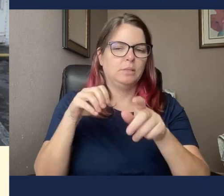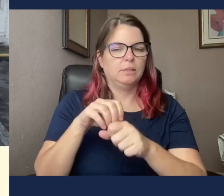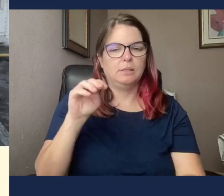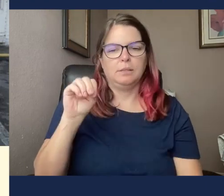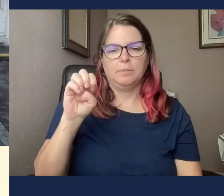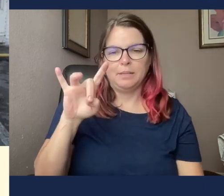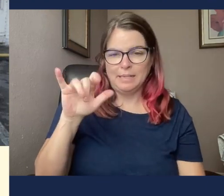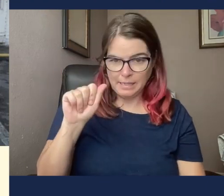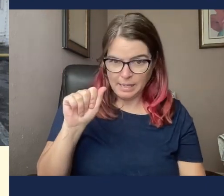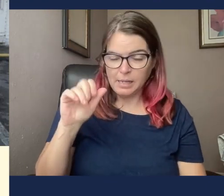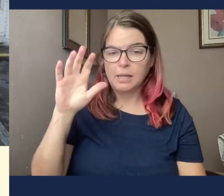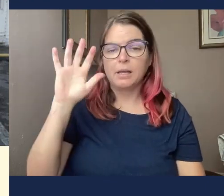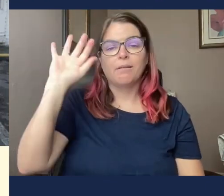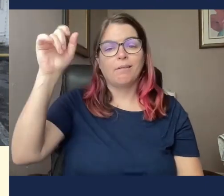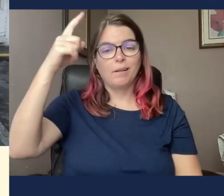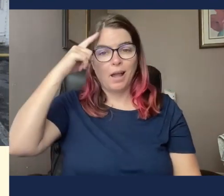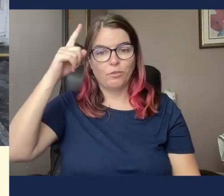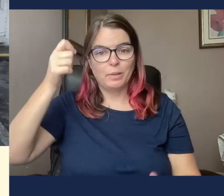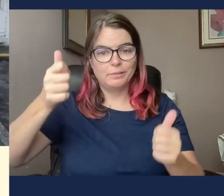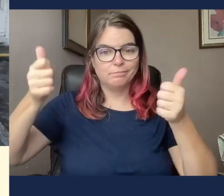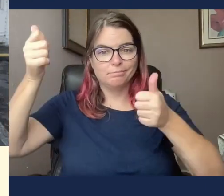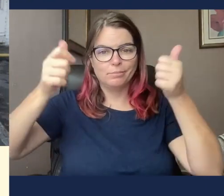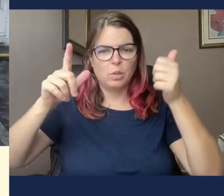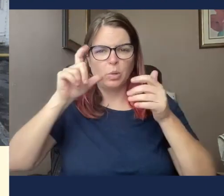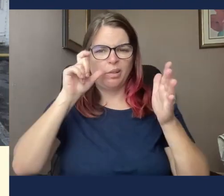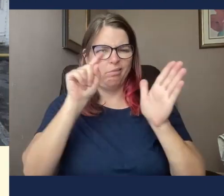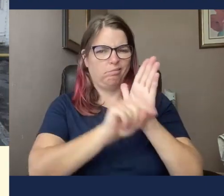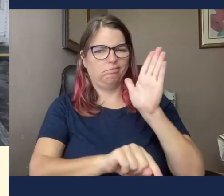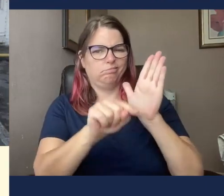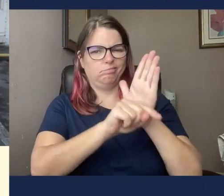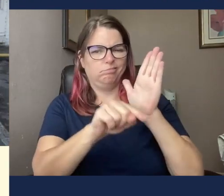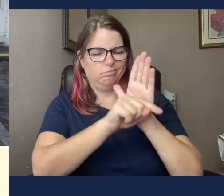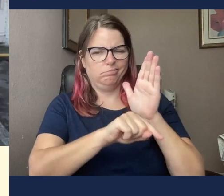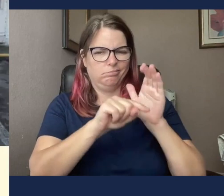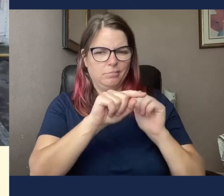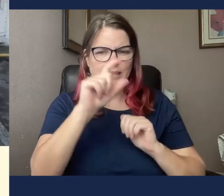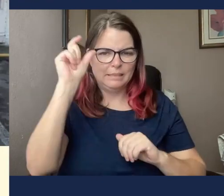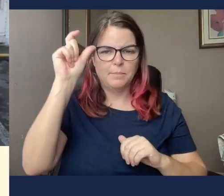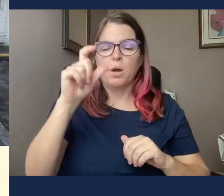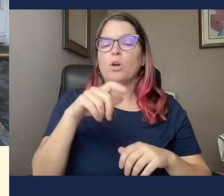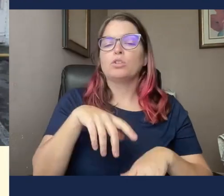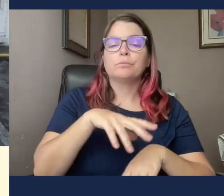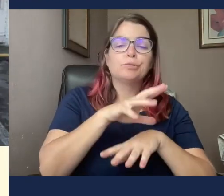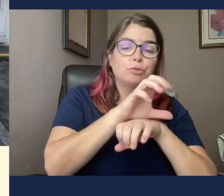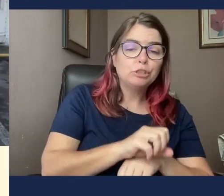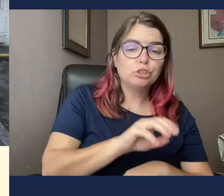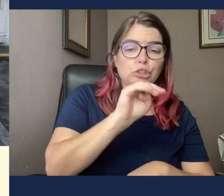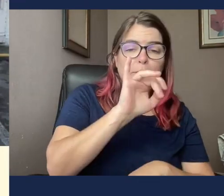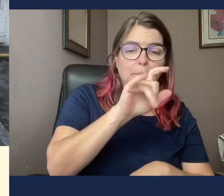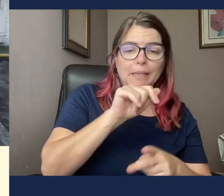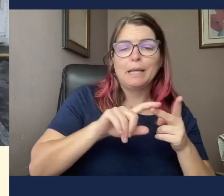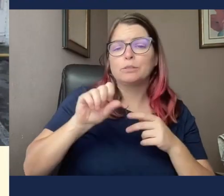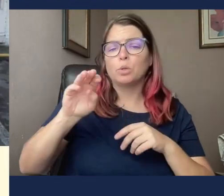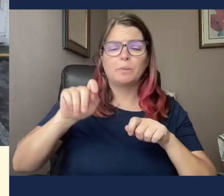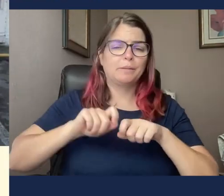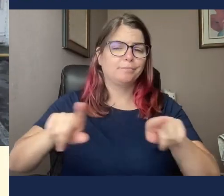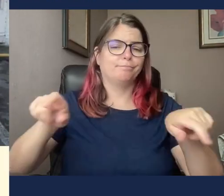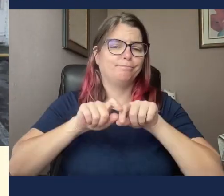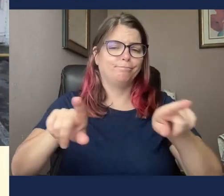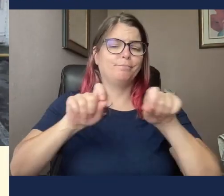slide. I'm gonna begin just by talking about interpersonal recommendations. Important to start with your